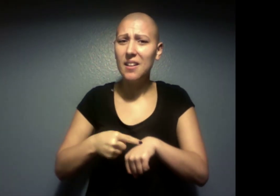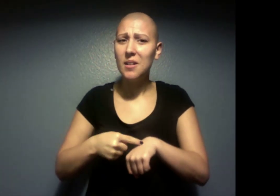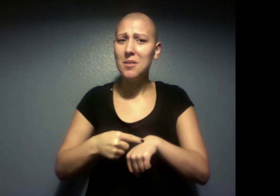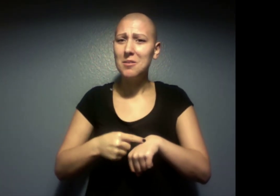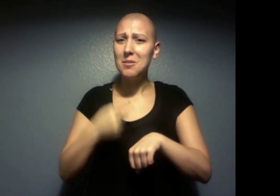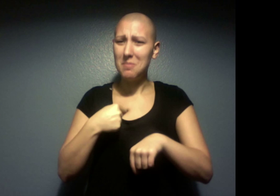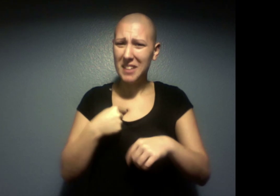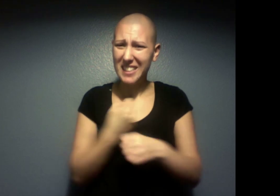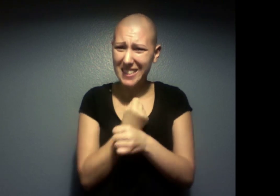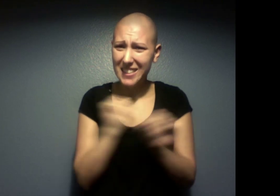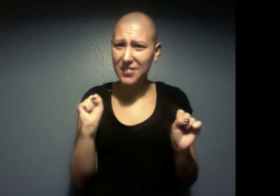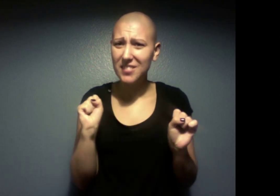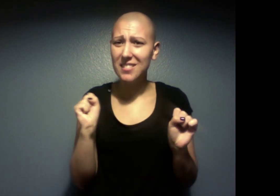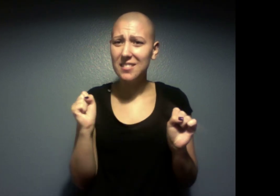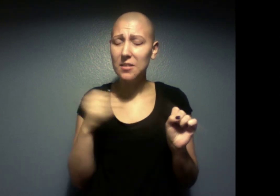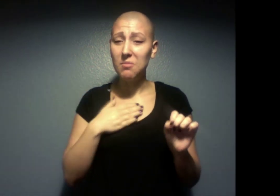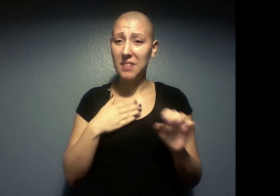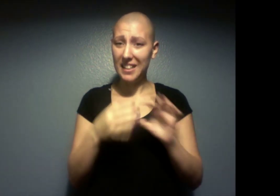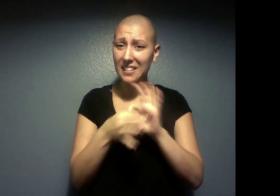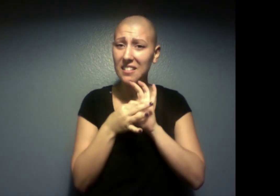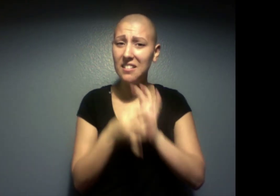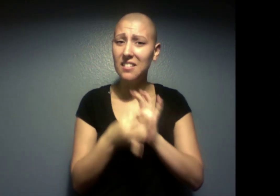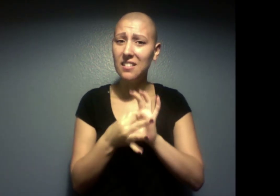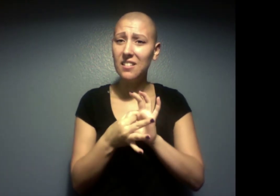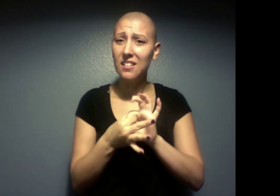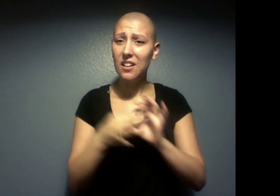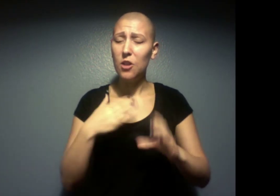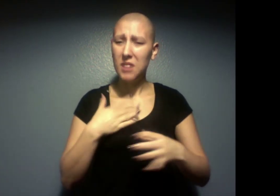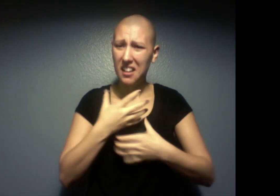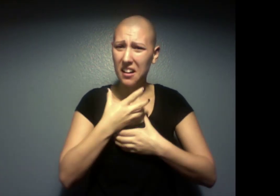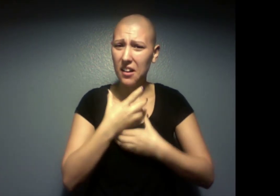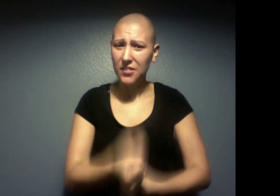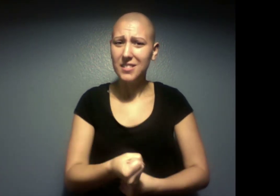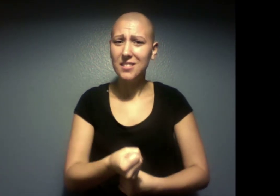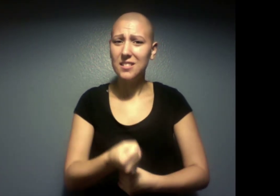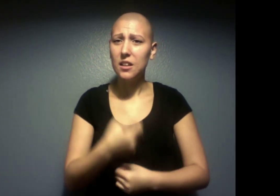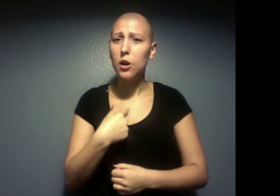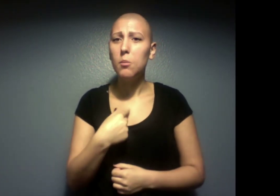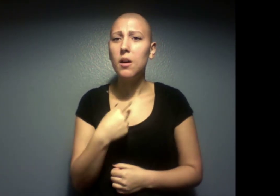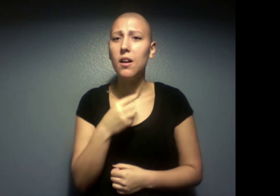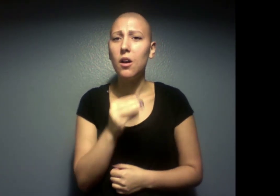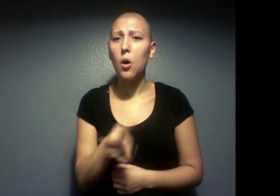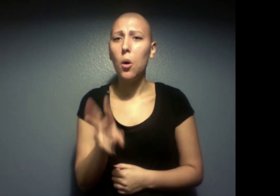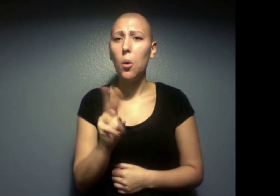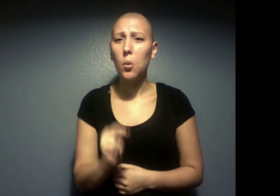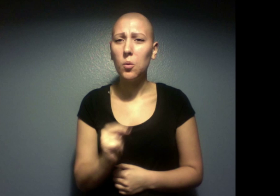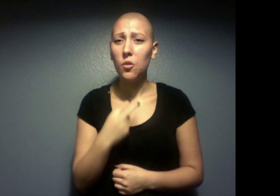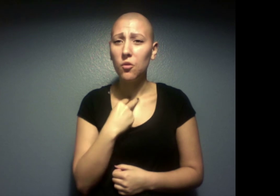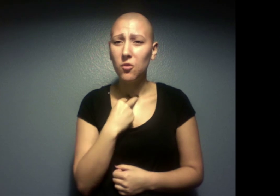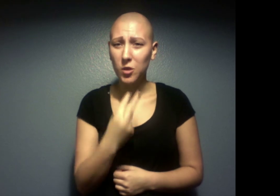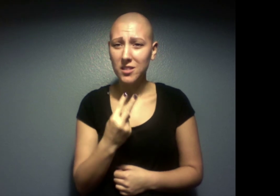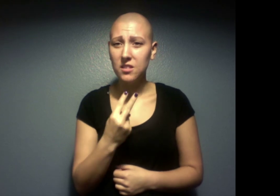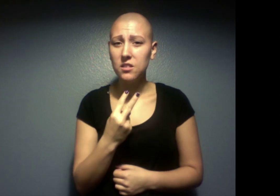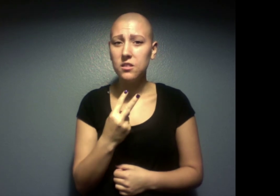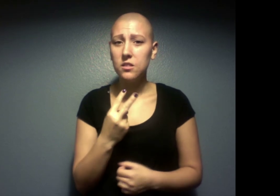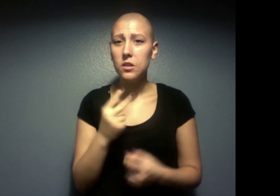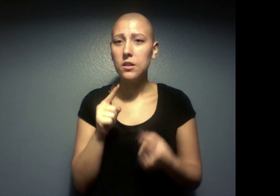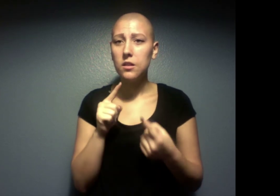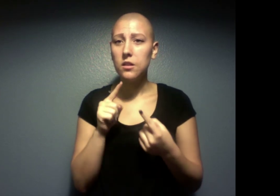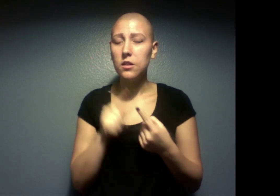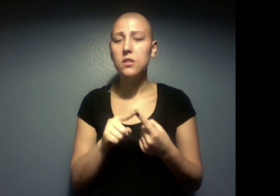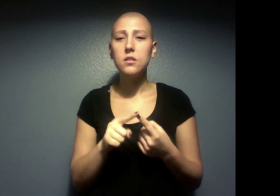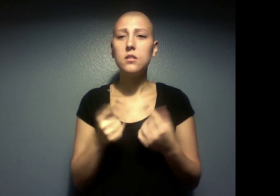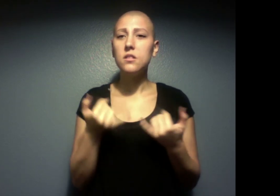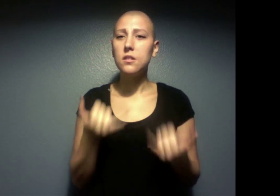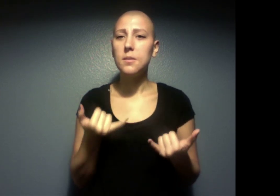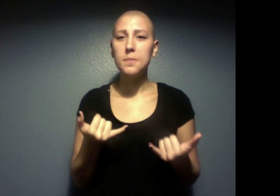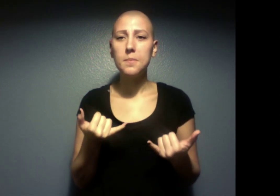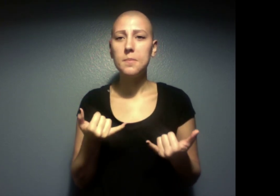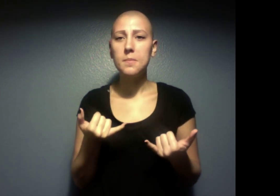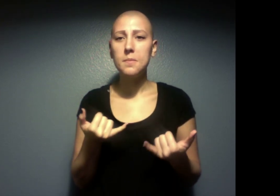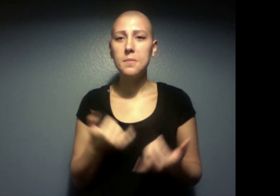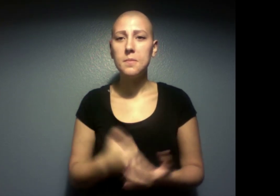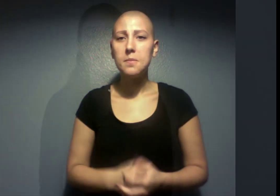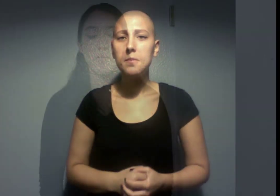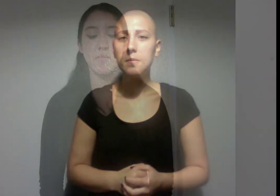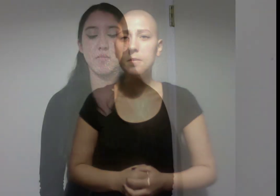my safety, my intimacy, my confidence, my own voice, until today.